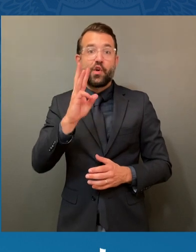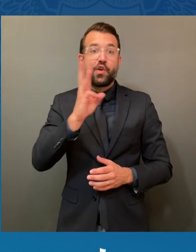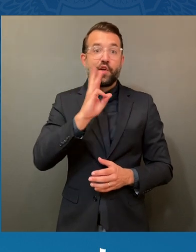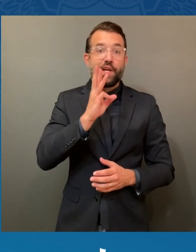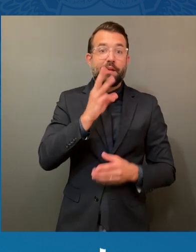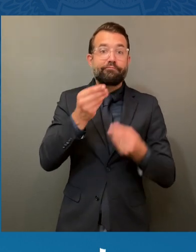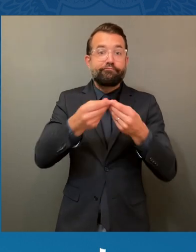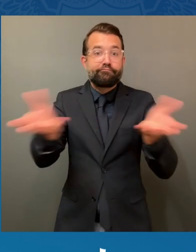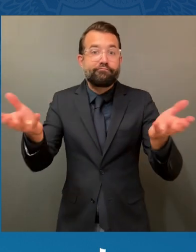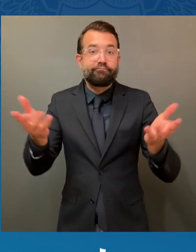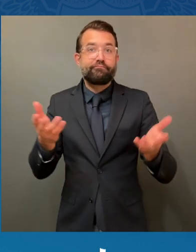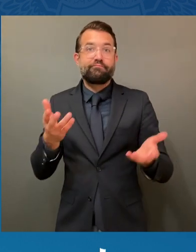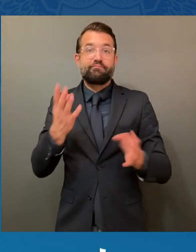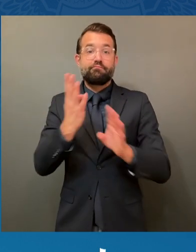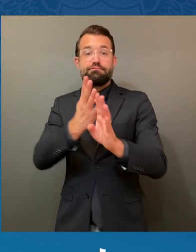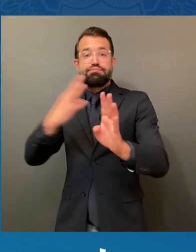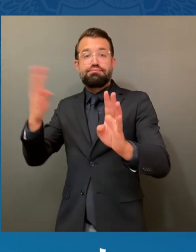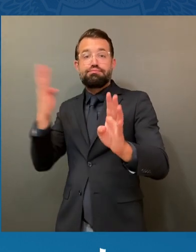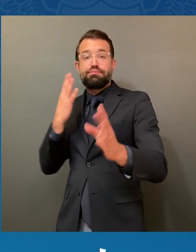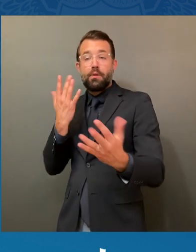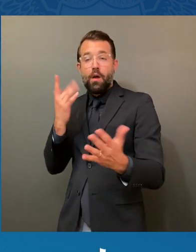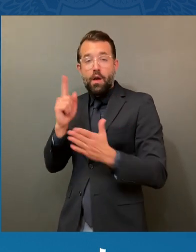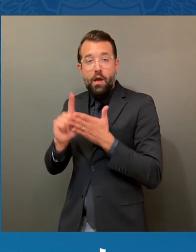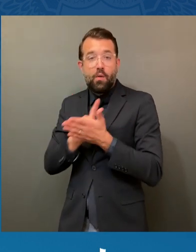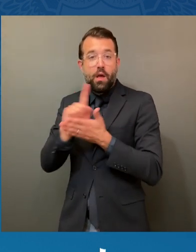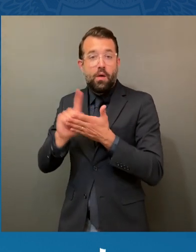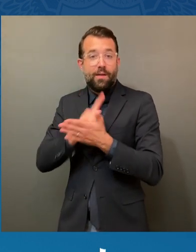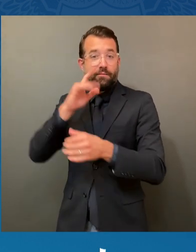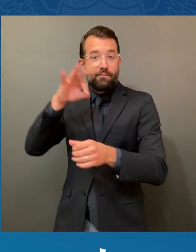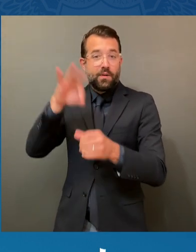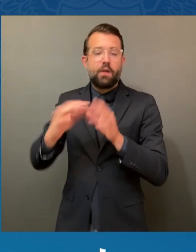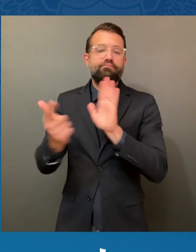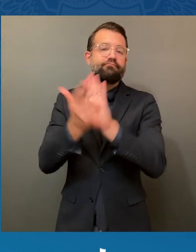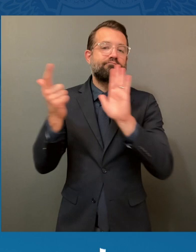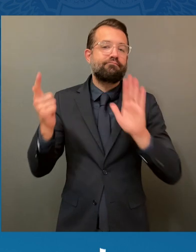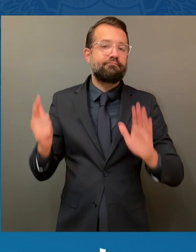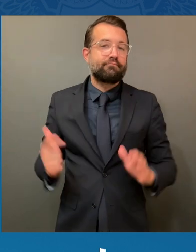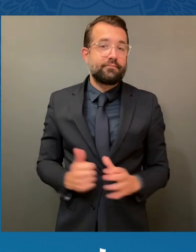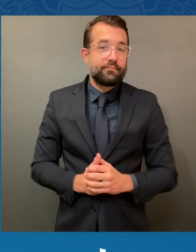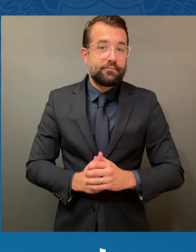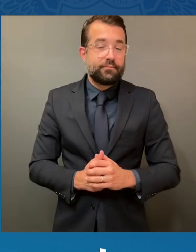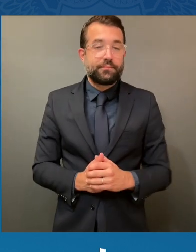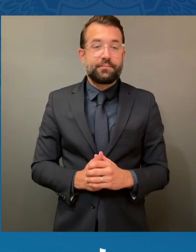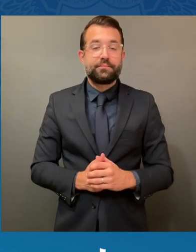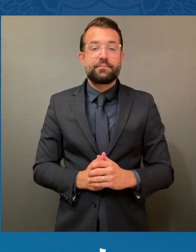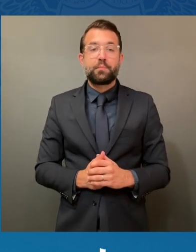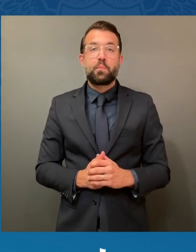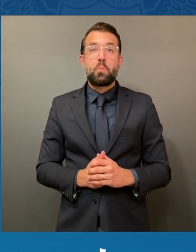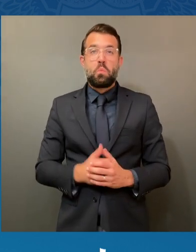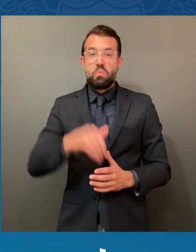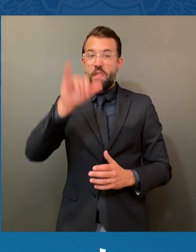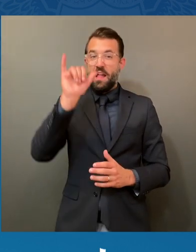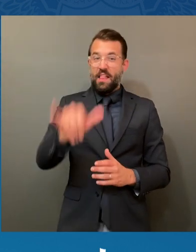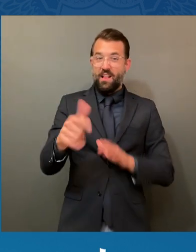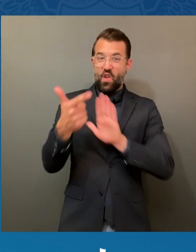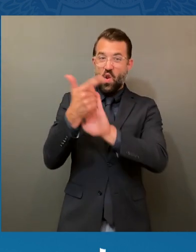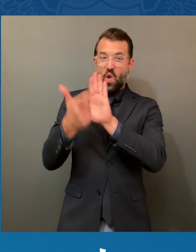sometimes for hours to vote -- undemocratic laws, un-American laws.